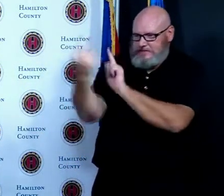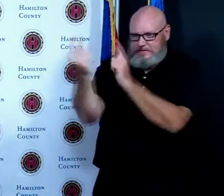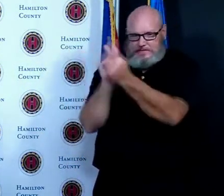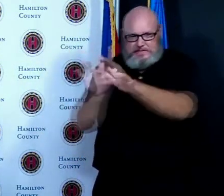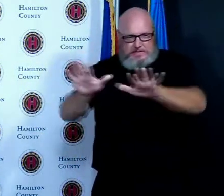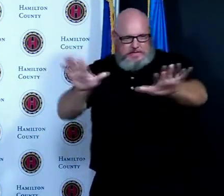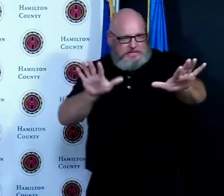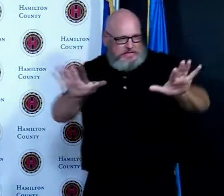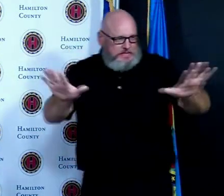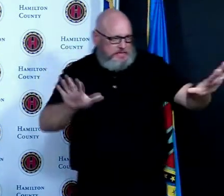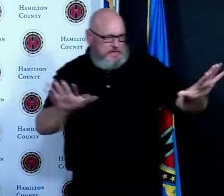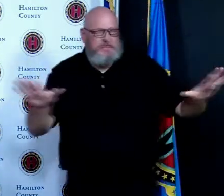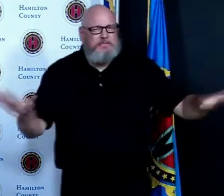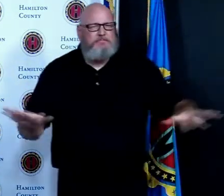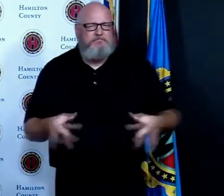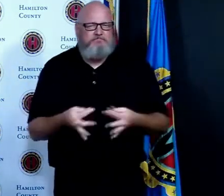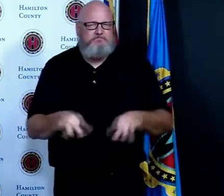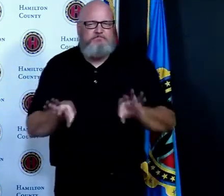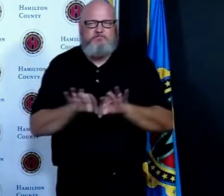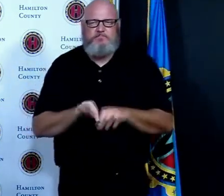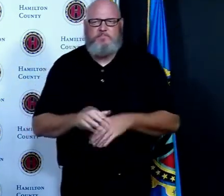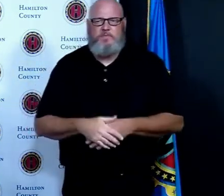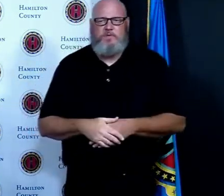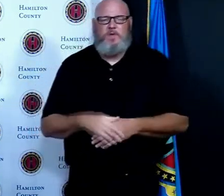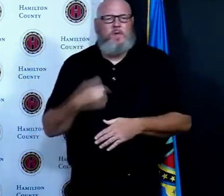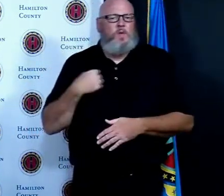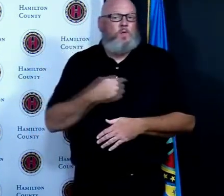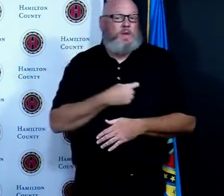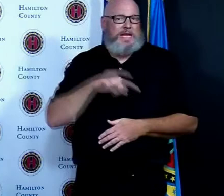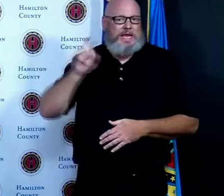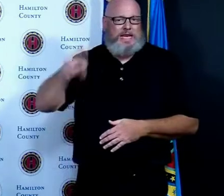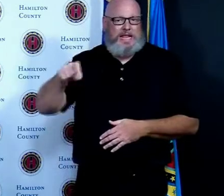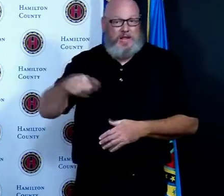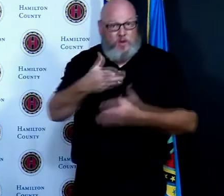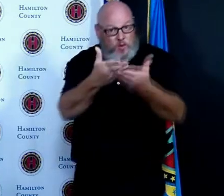need to take those actions that are necessary as a community because that's really what it takes